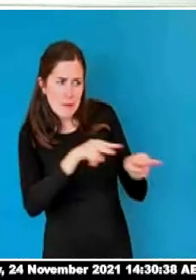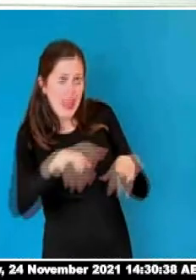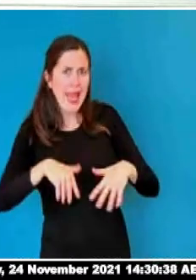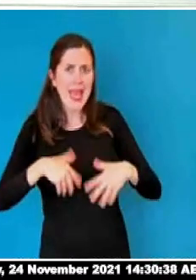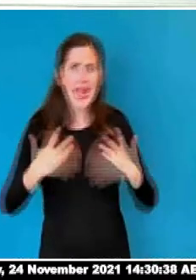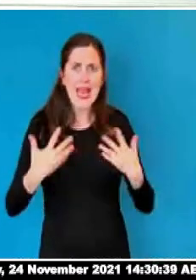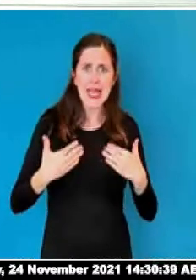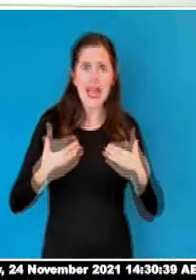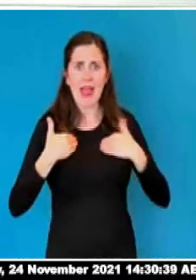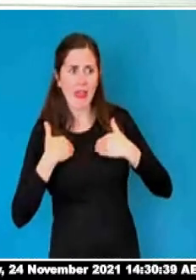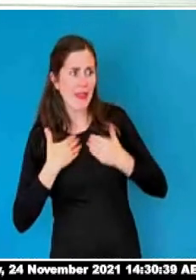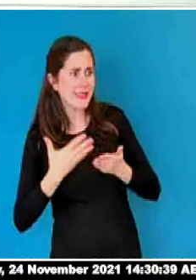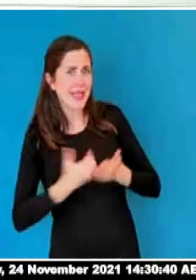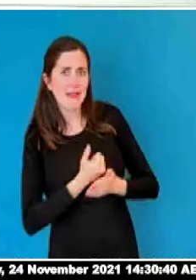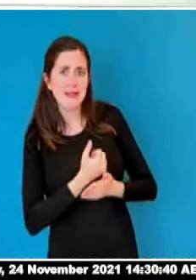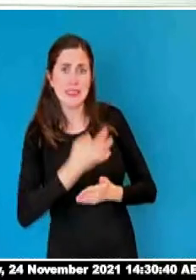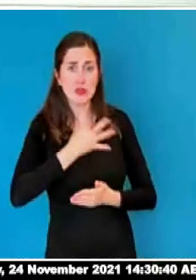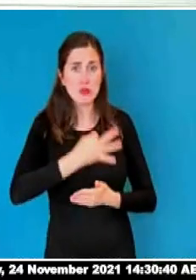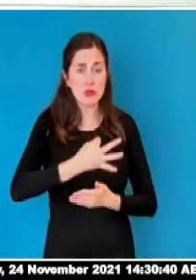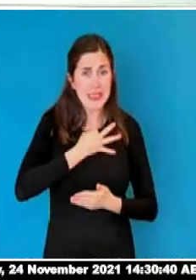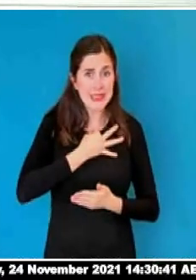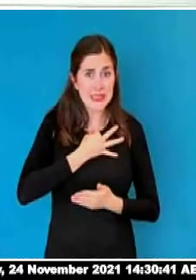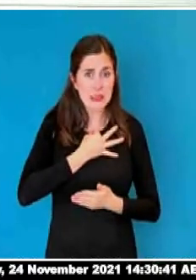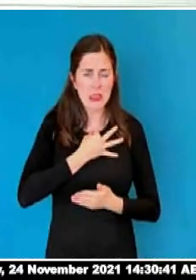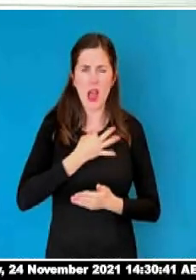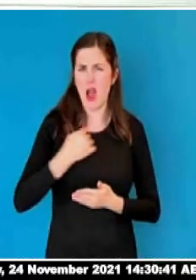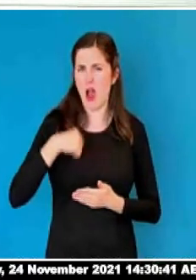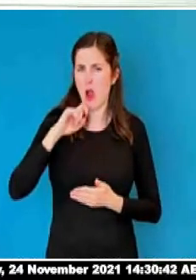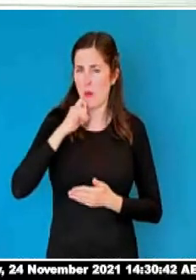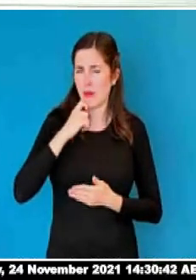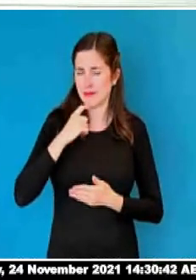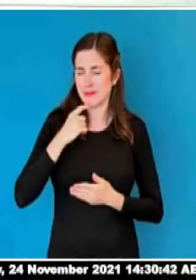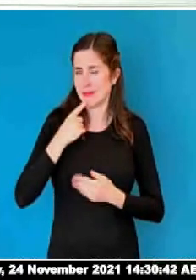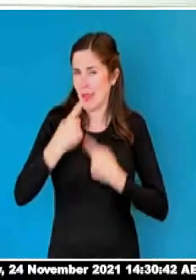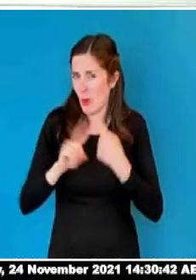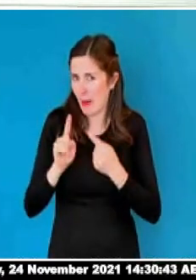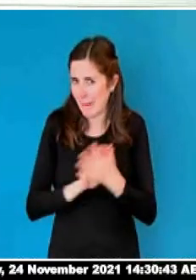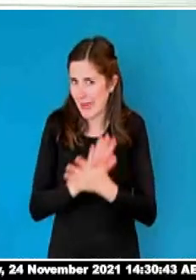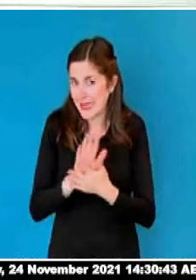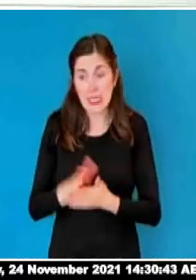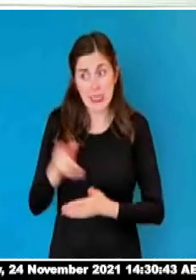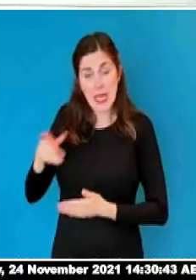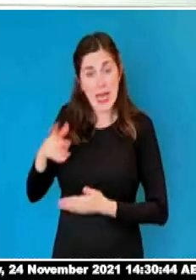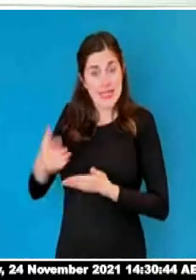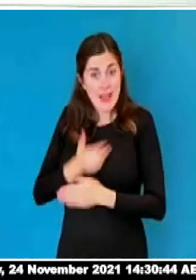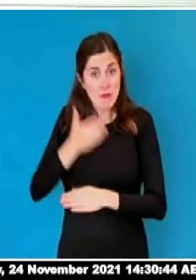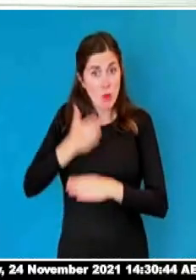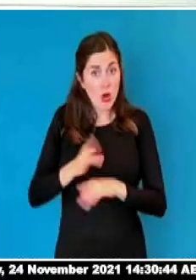at work. In other words, [Safe Work Australia] does not consider that removing